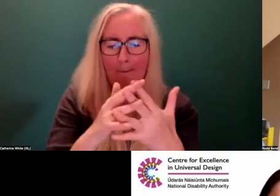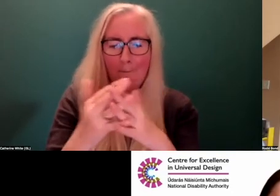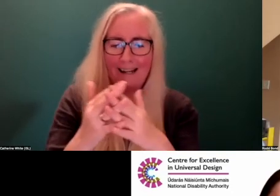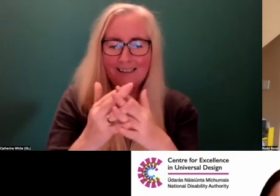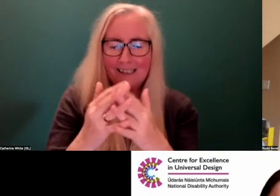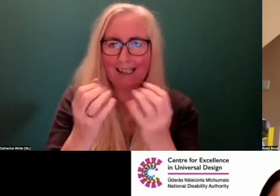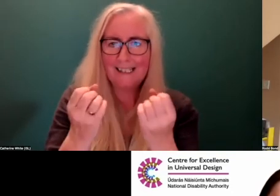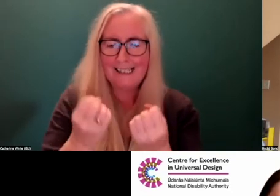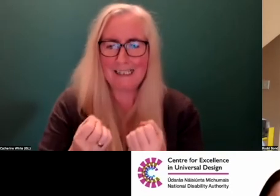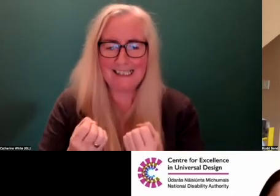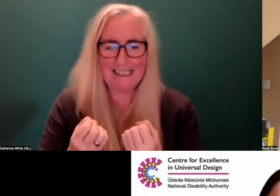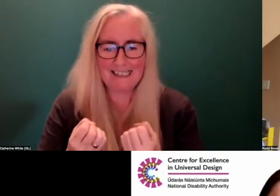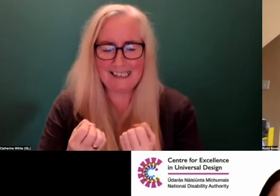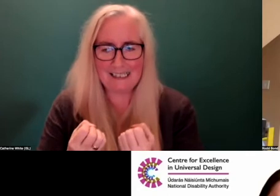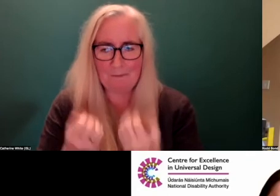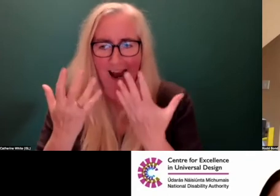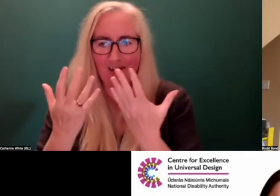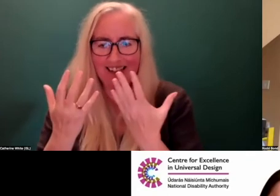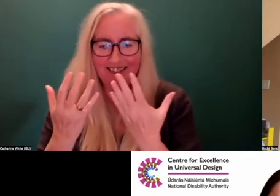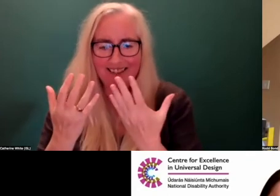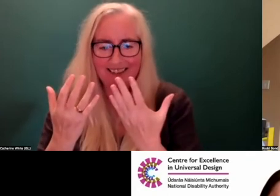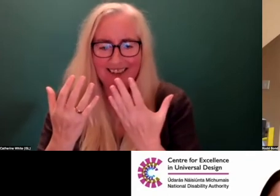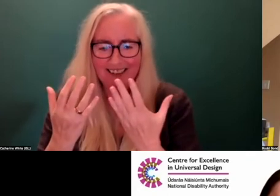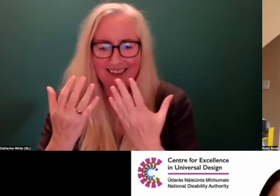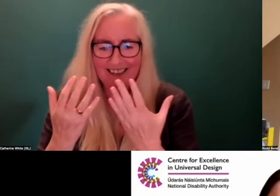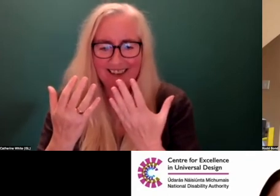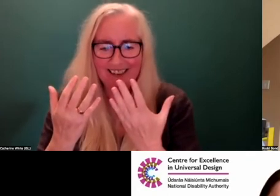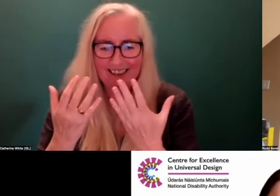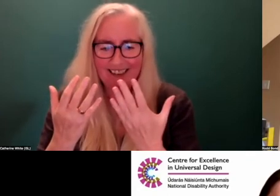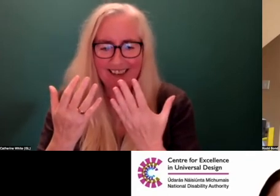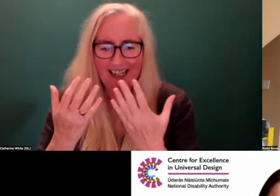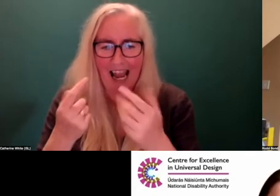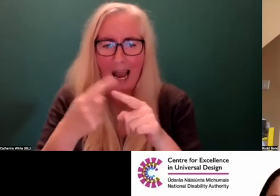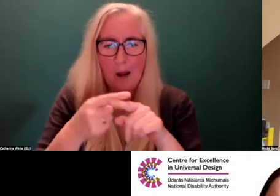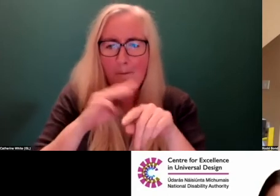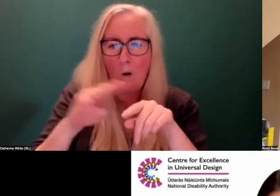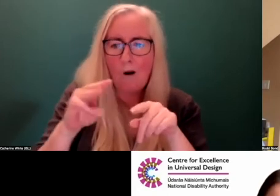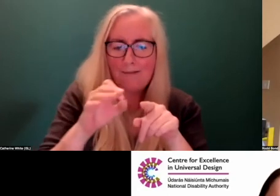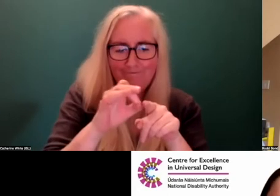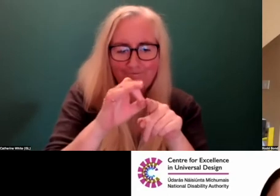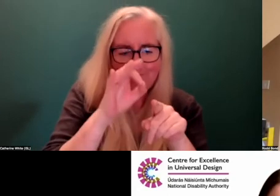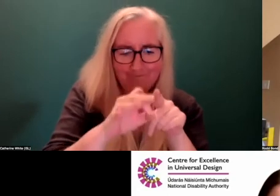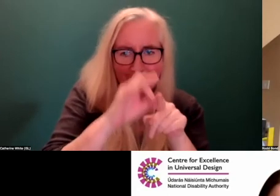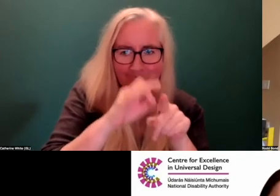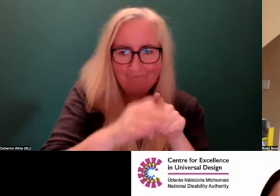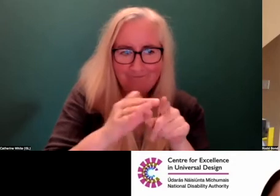the mix between them being inspiring and/or being more prescriptive.